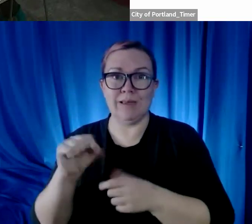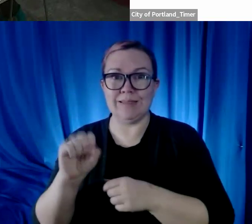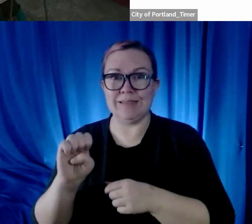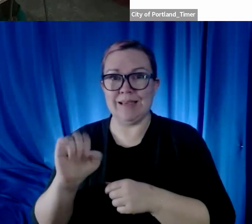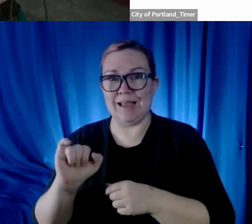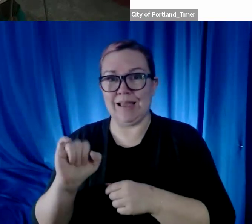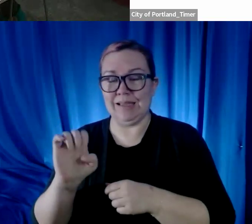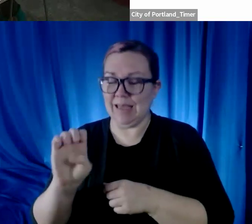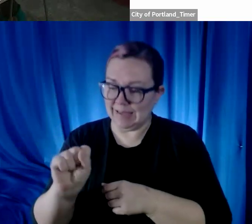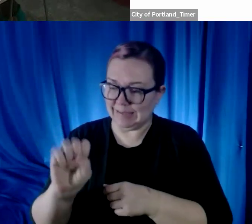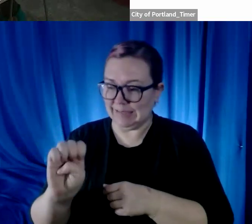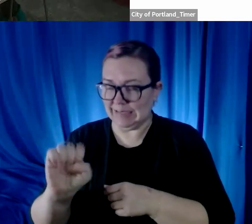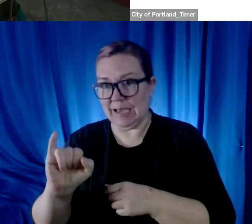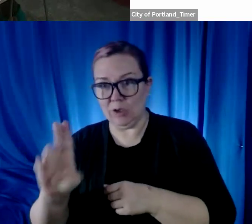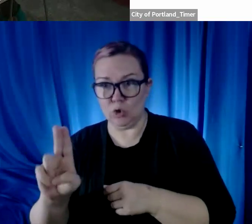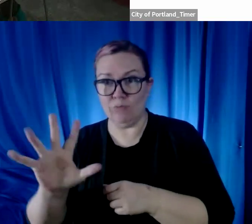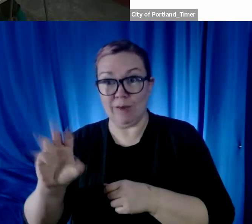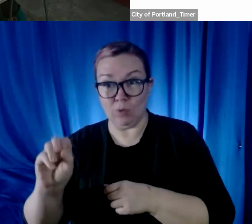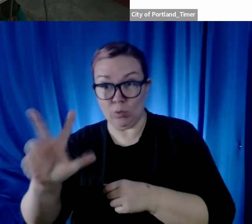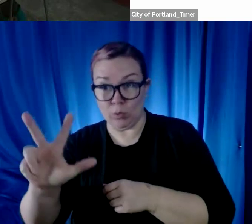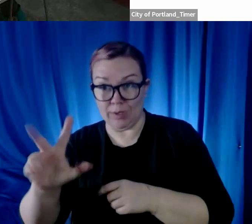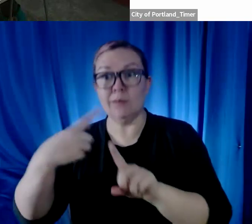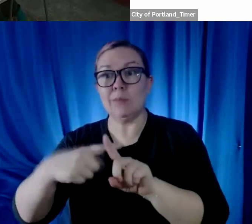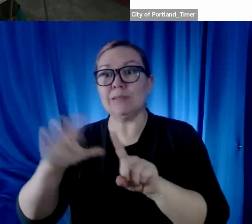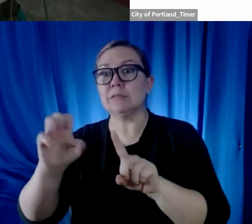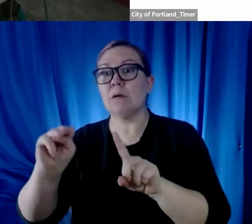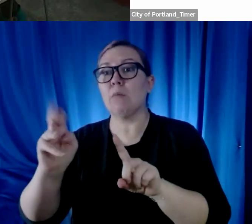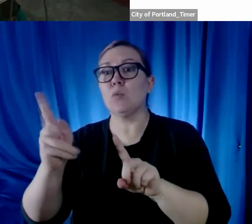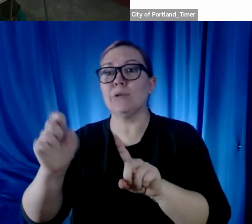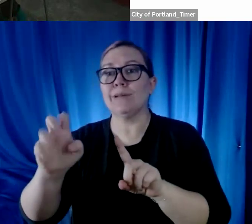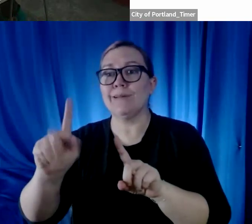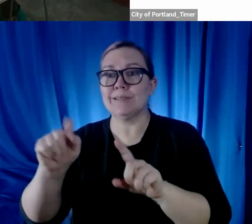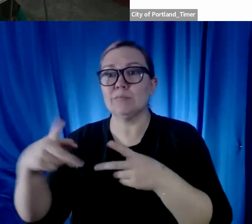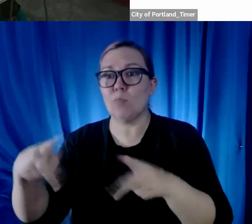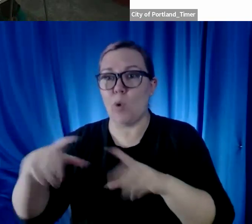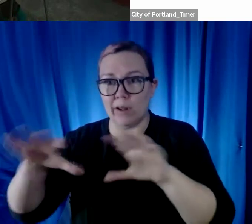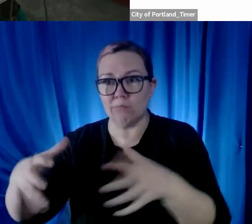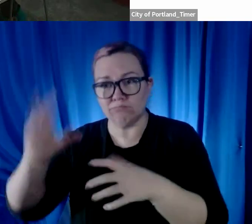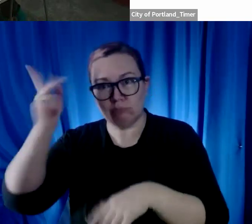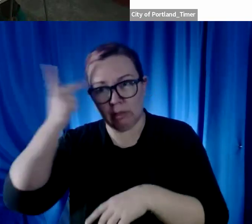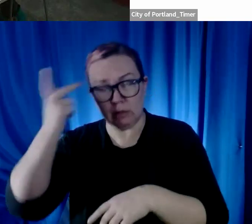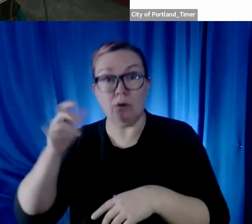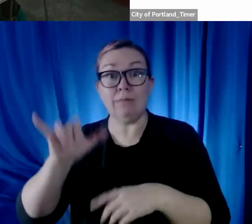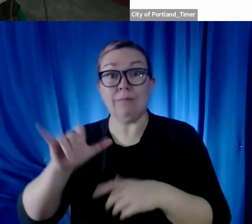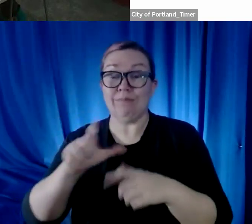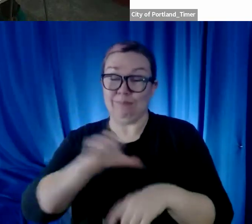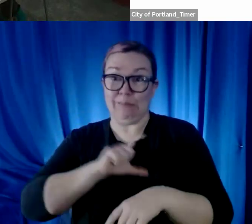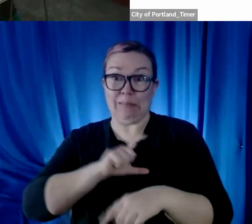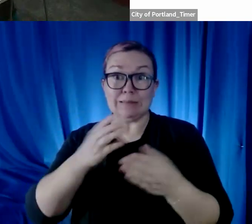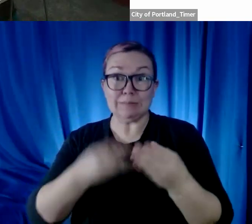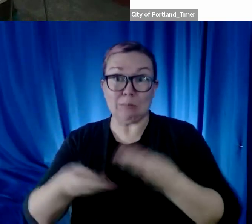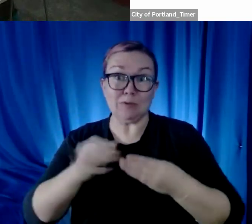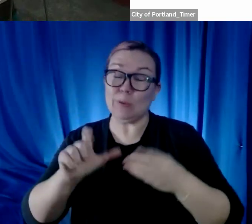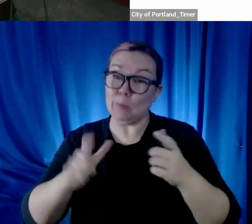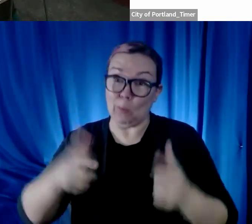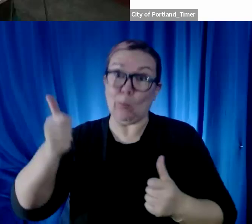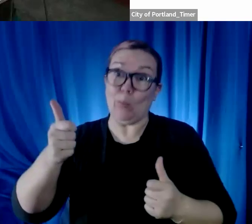And we've heard a lot today about the police budget. And it's the largest portion of our general fund, as we saw in the introduction. Shortfall we're facing is 90 million.